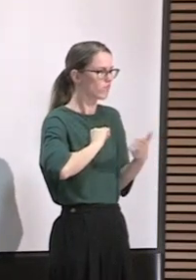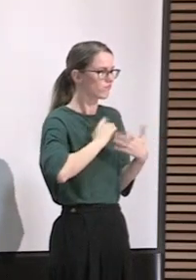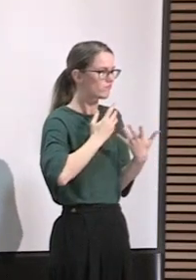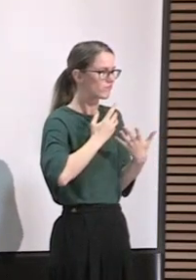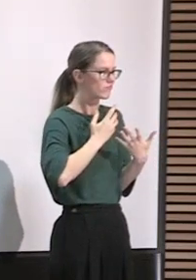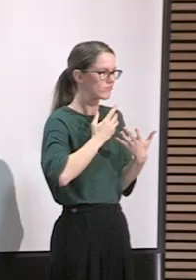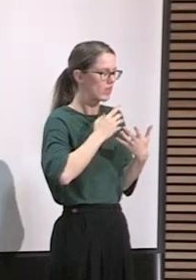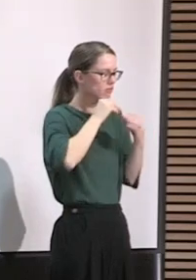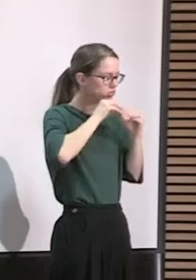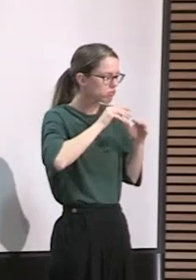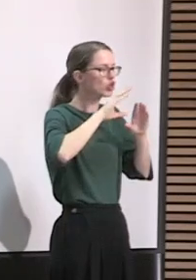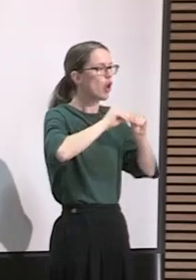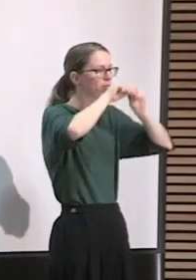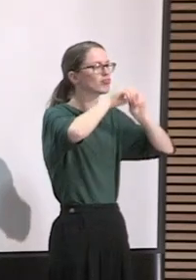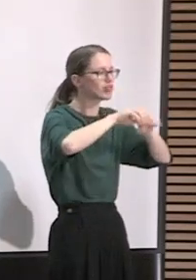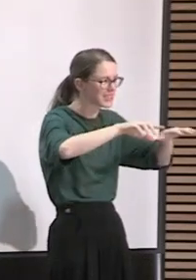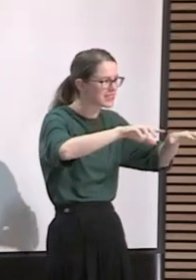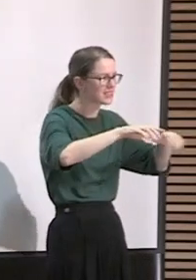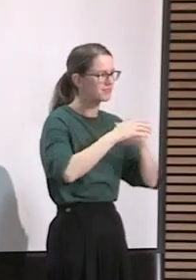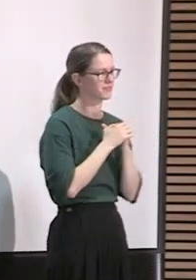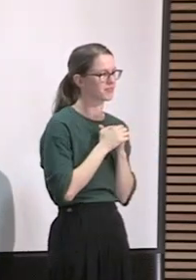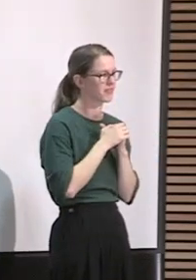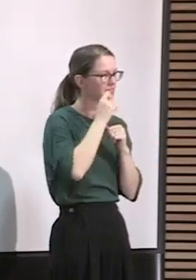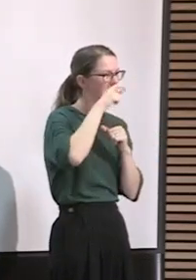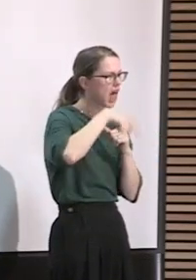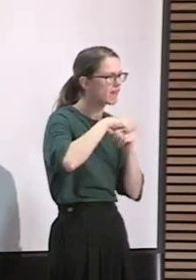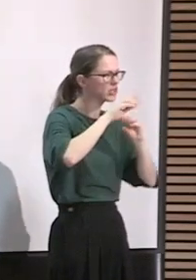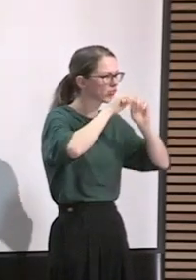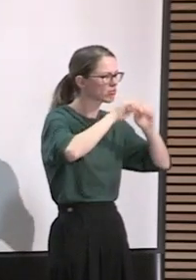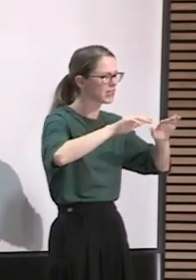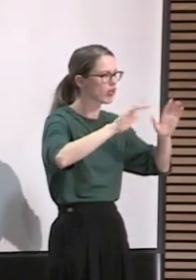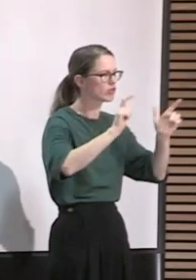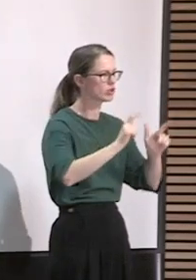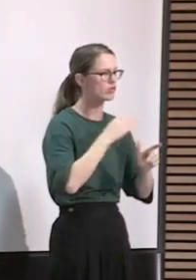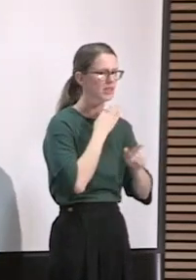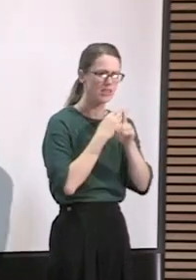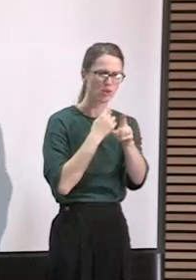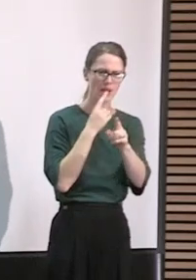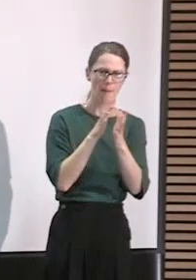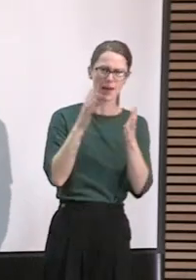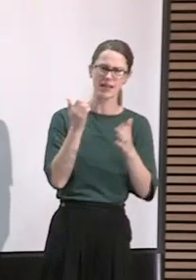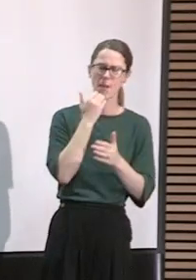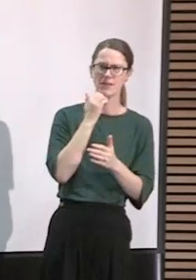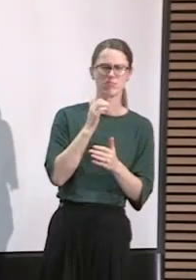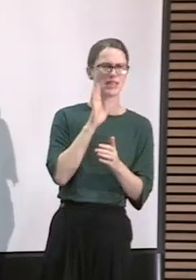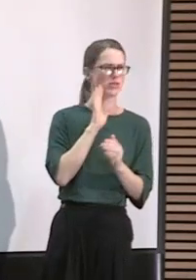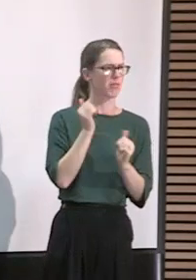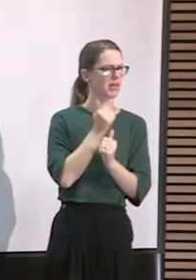prevent people from - if they're coughing or whatever -